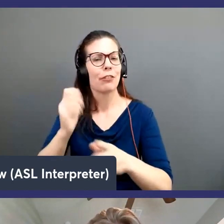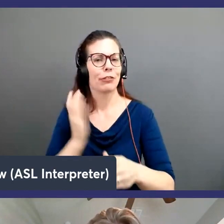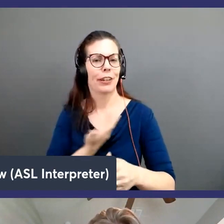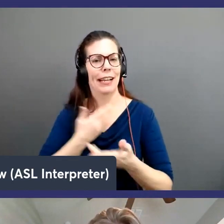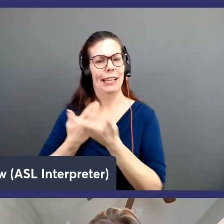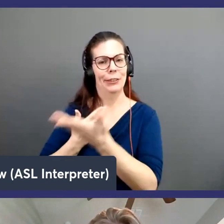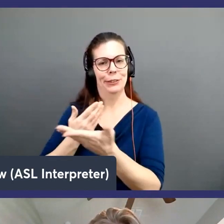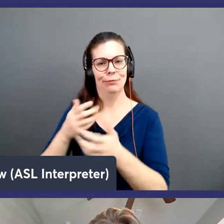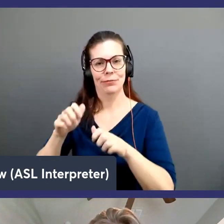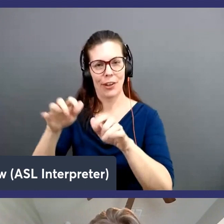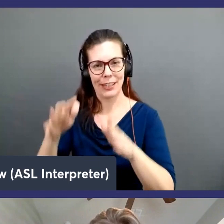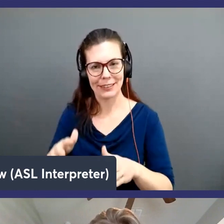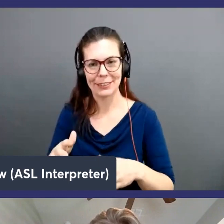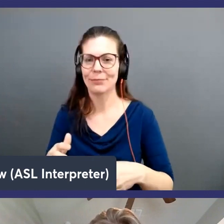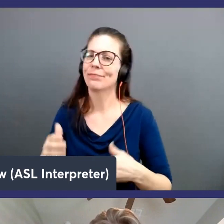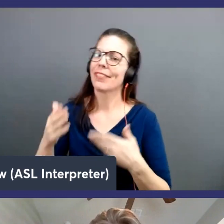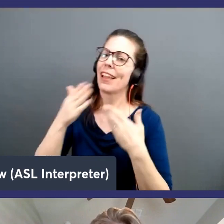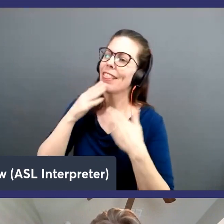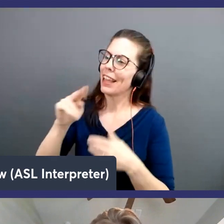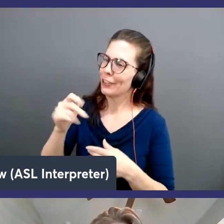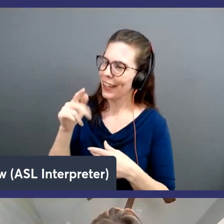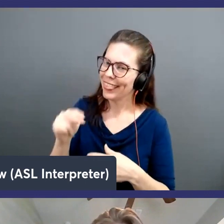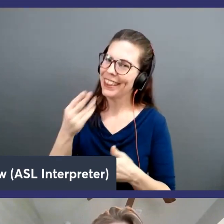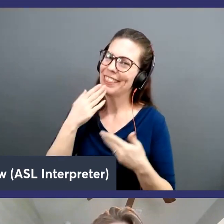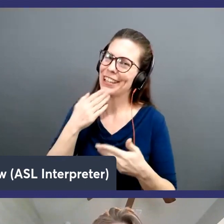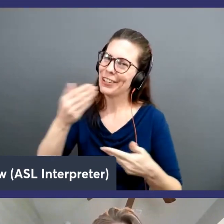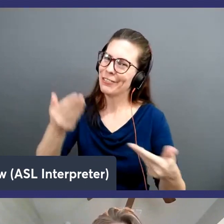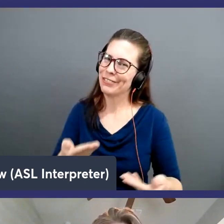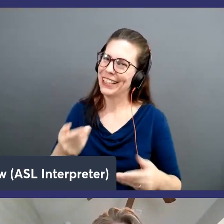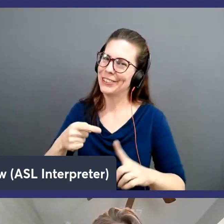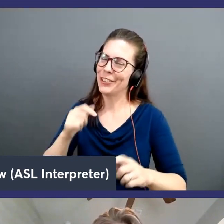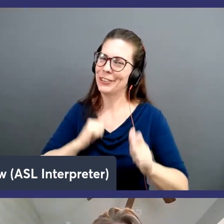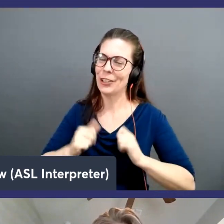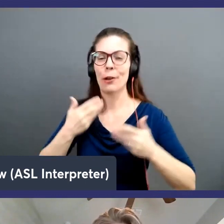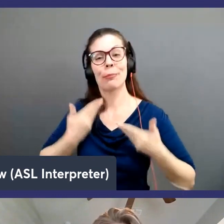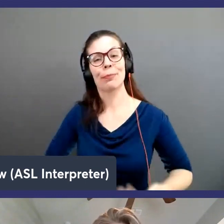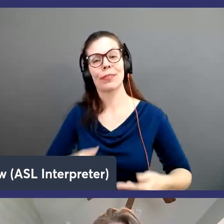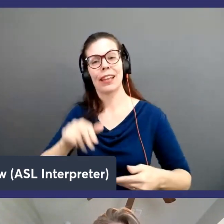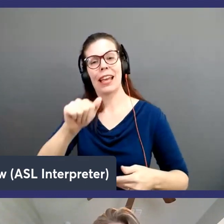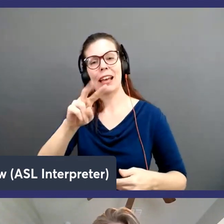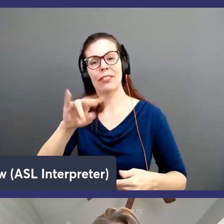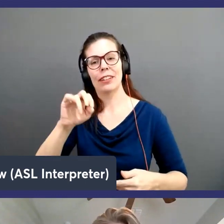Hey Nathan, thank you for having me in the show. My name is Avinash Upadhyaya.